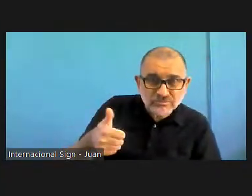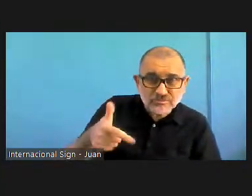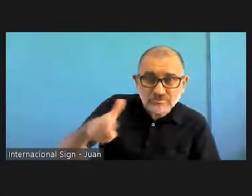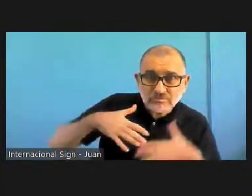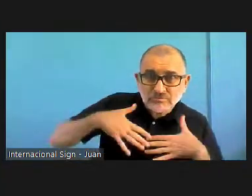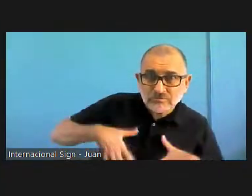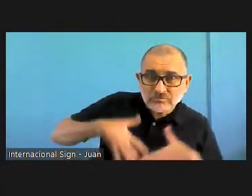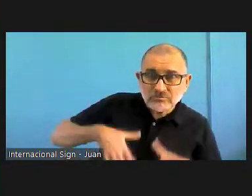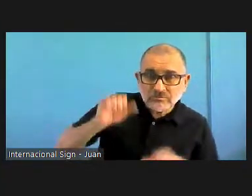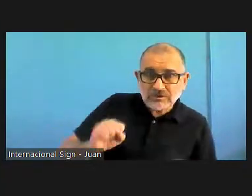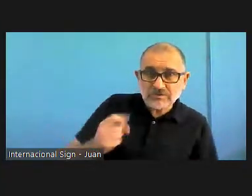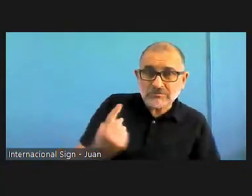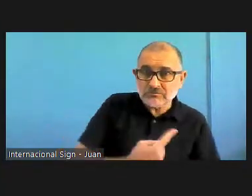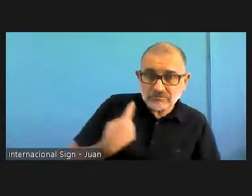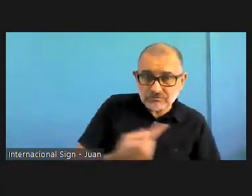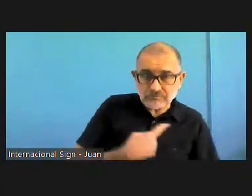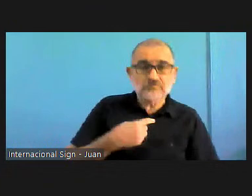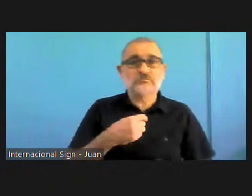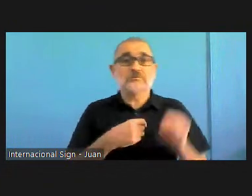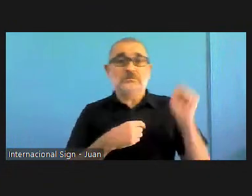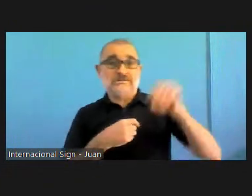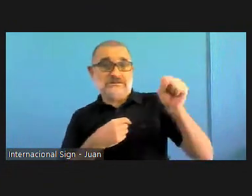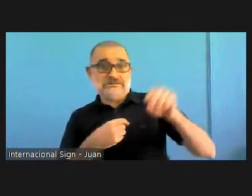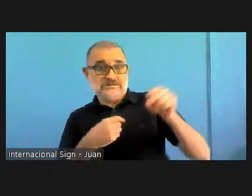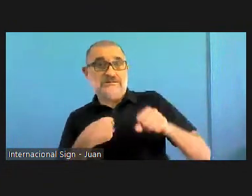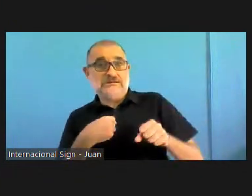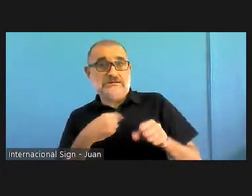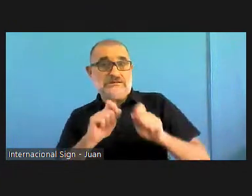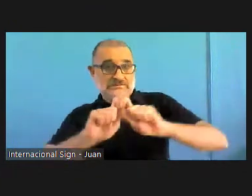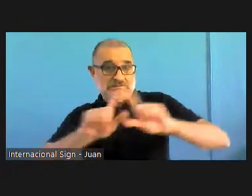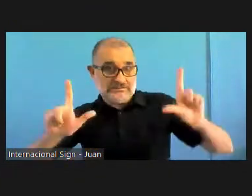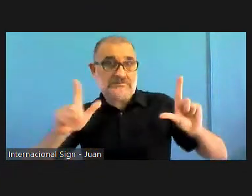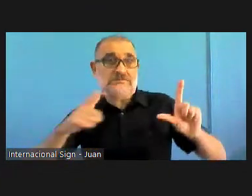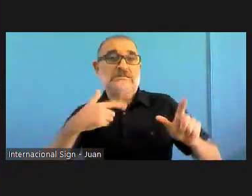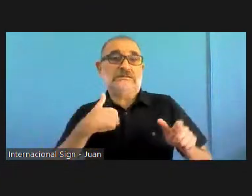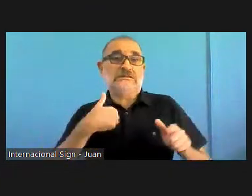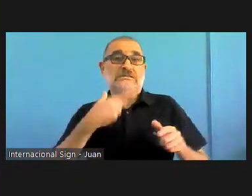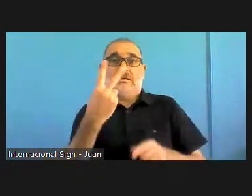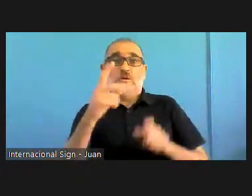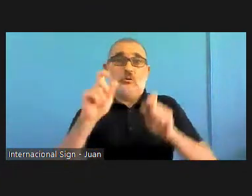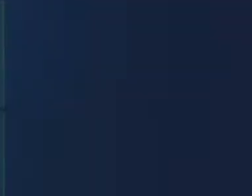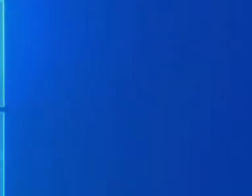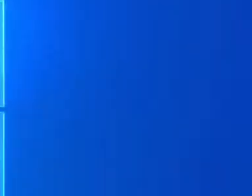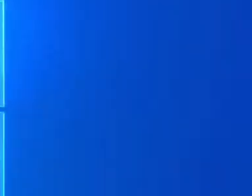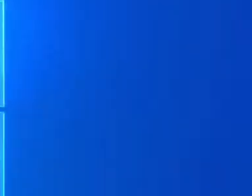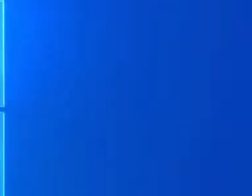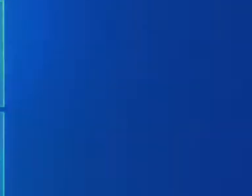strategic objectives. Which are guided, of course, by the best practices